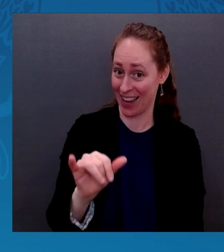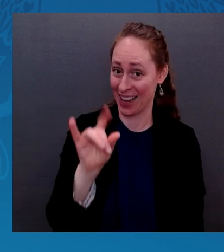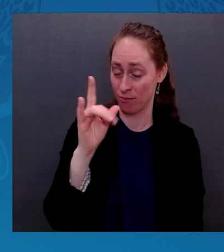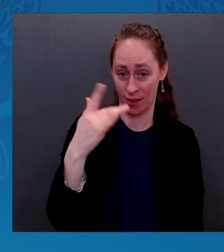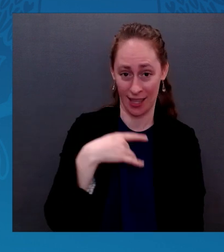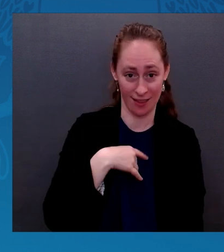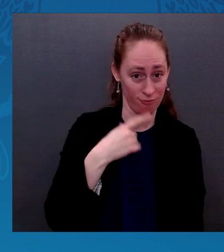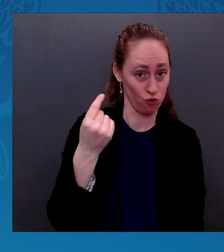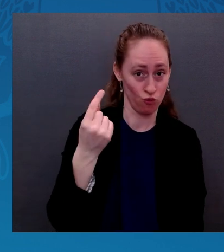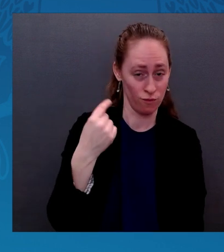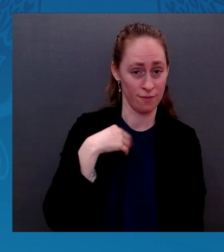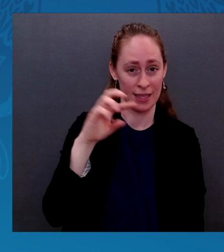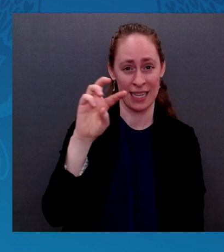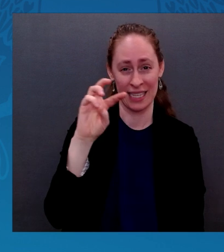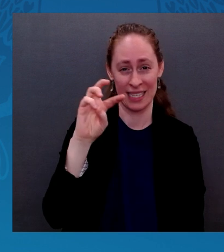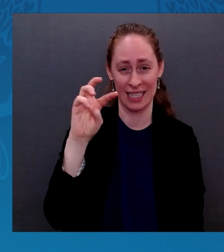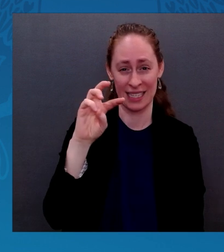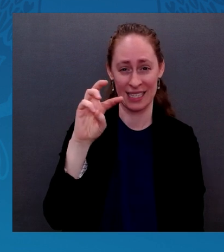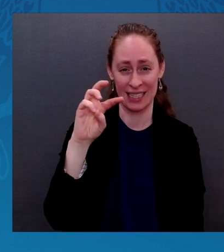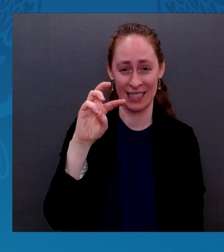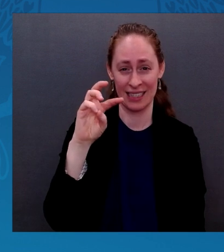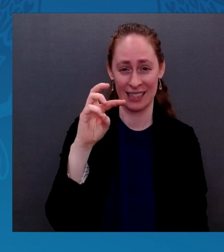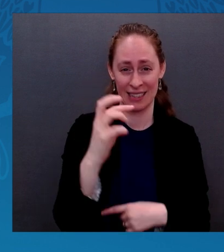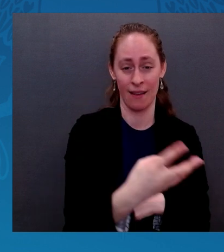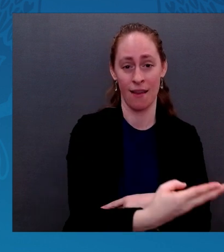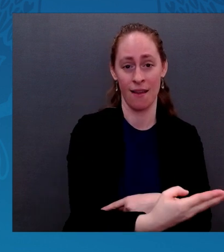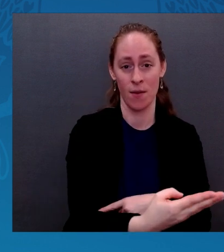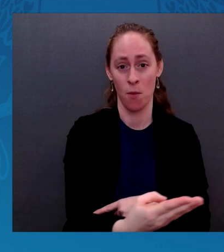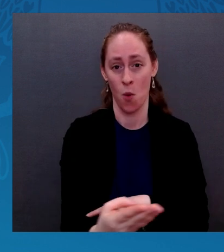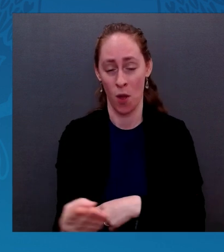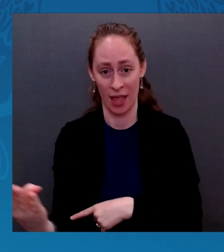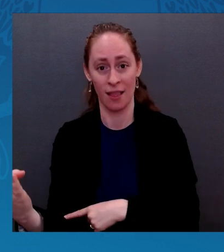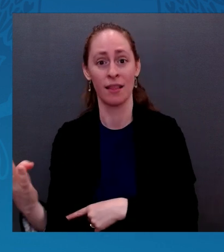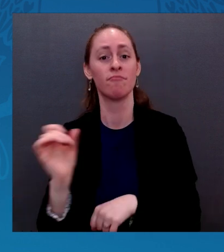And so even though it might have disrupted the normal flow